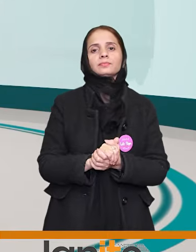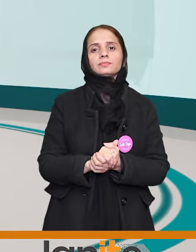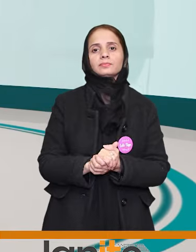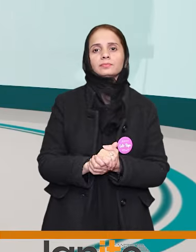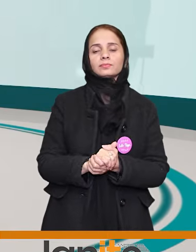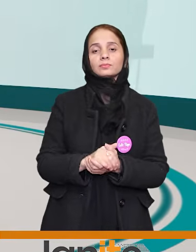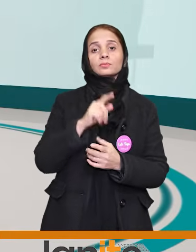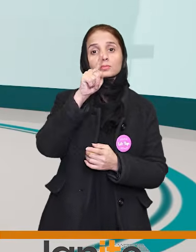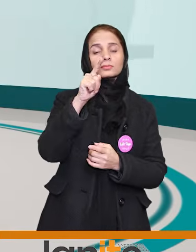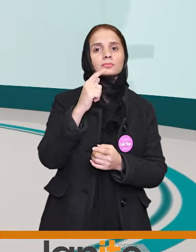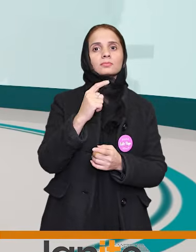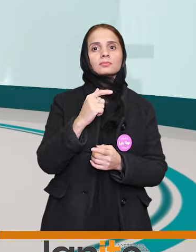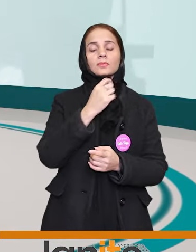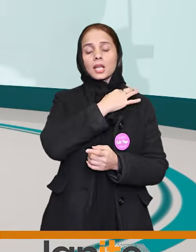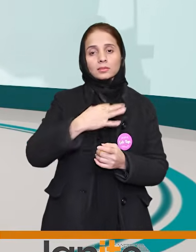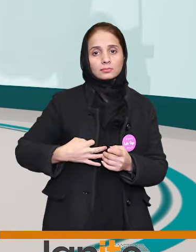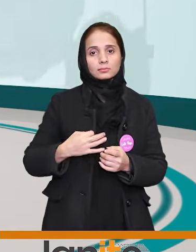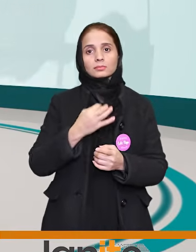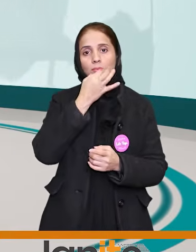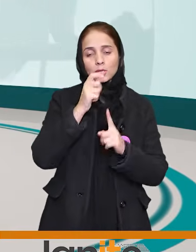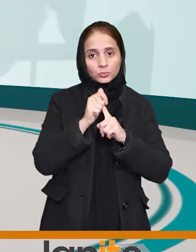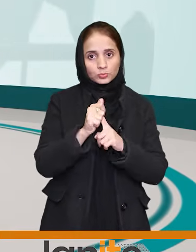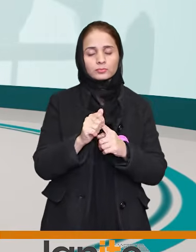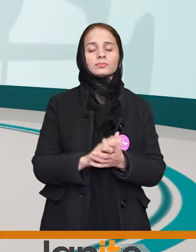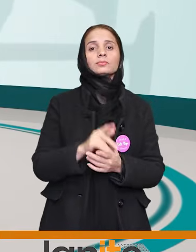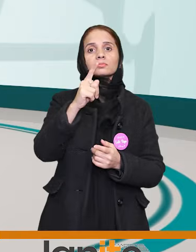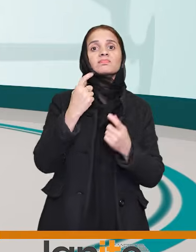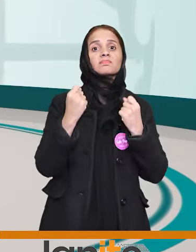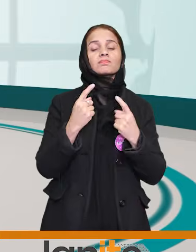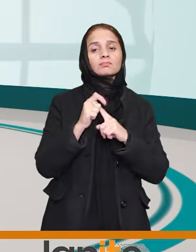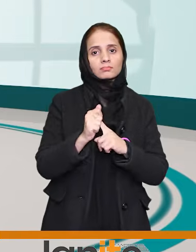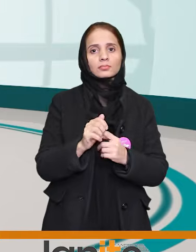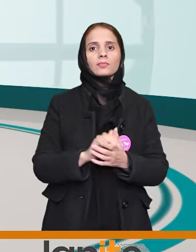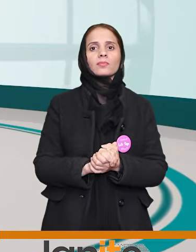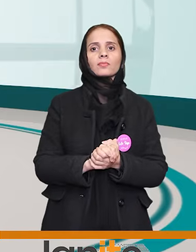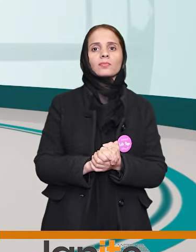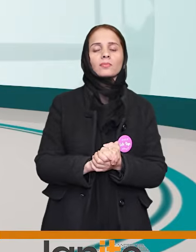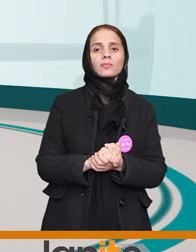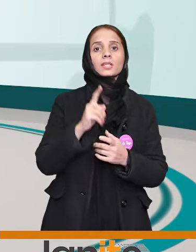You must be respectful. You must be diligent. that you must have that energy,